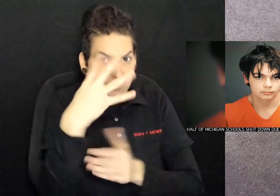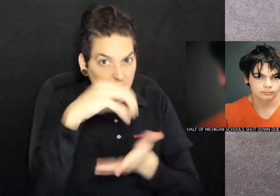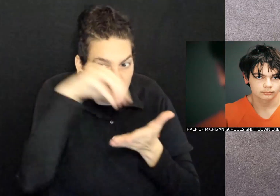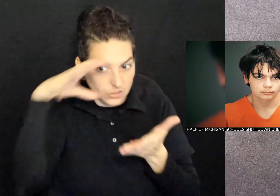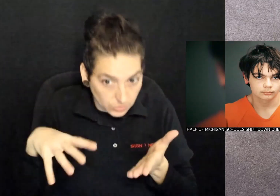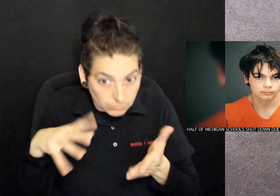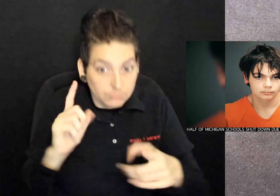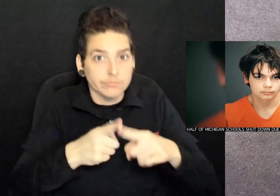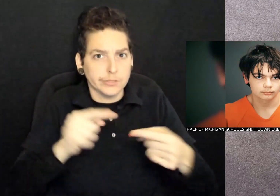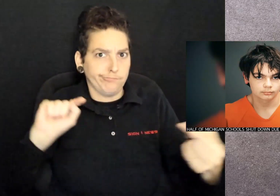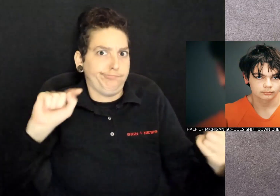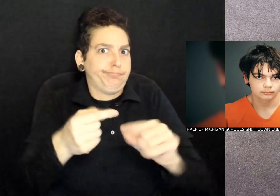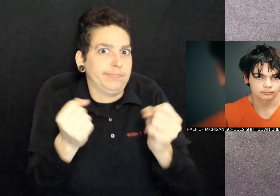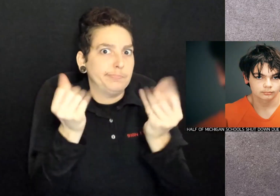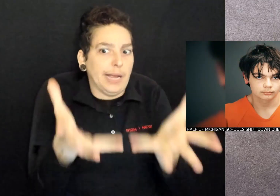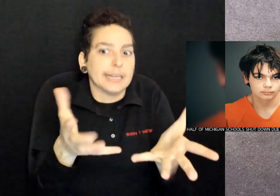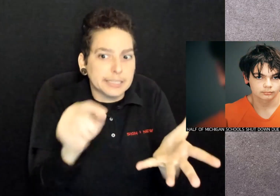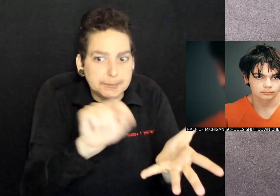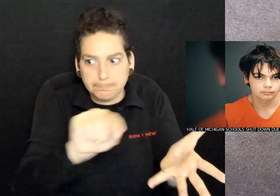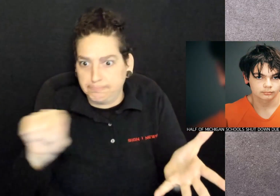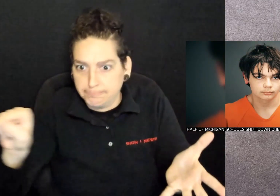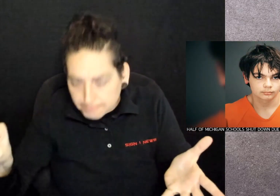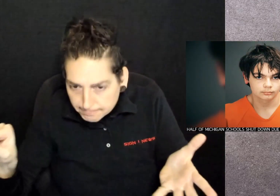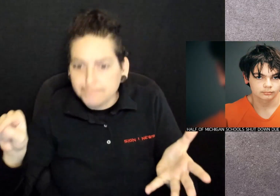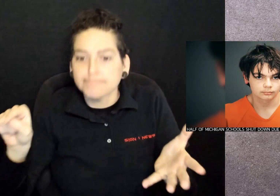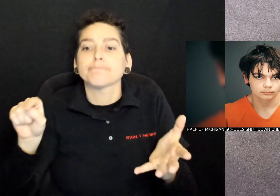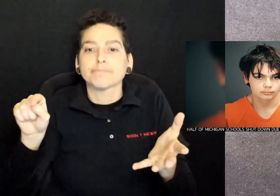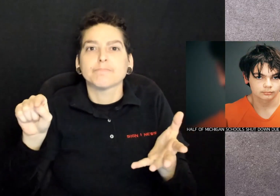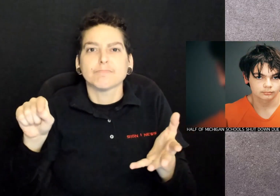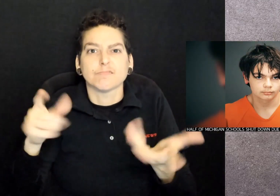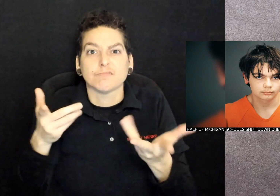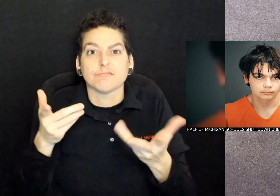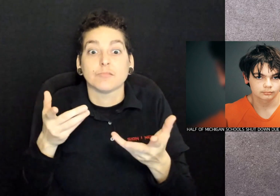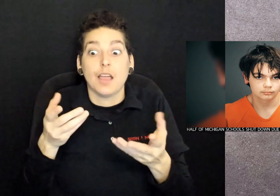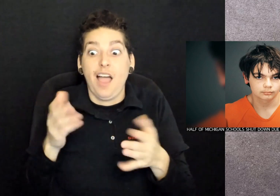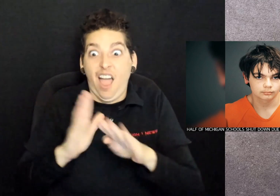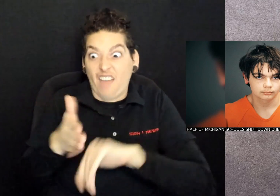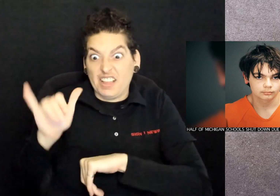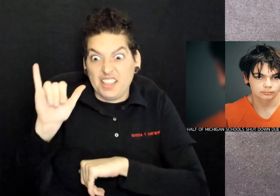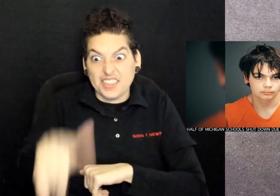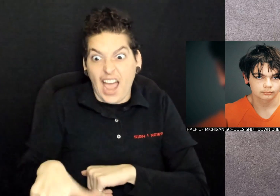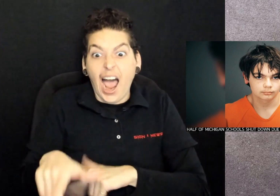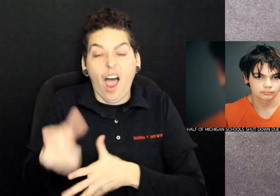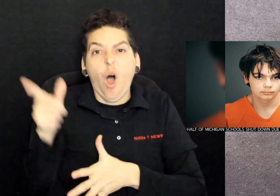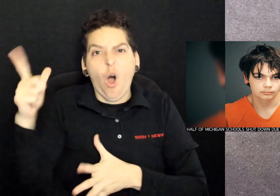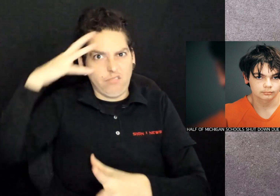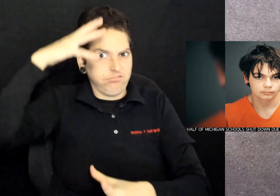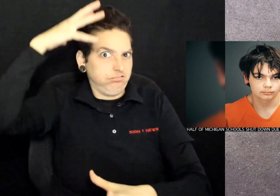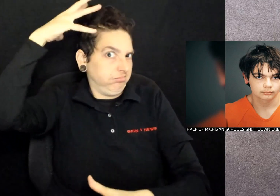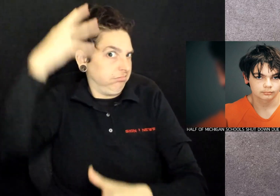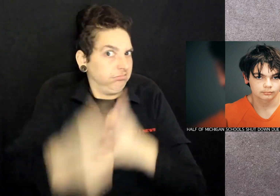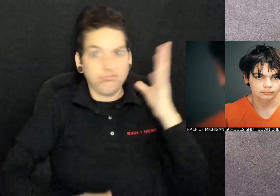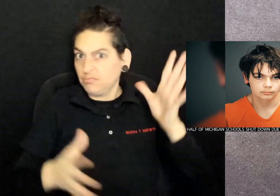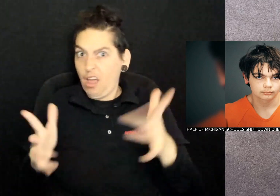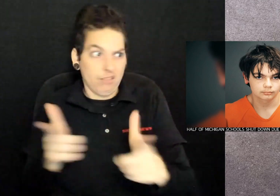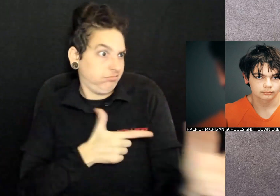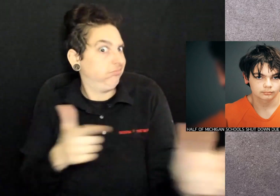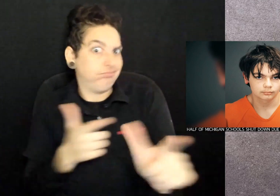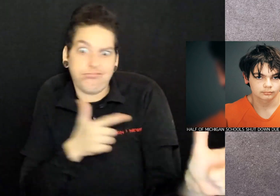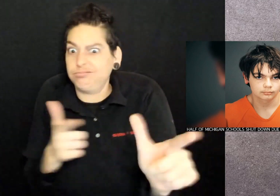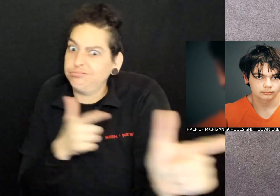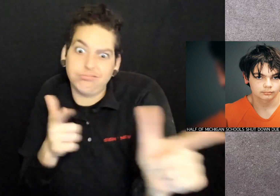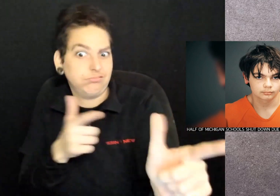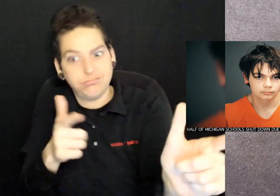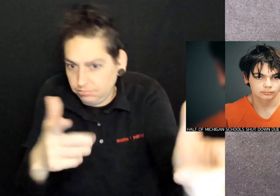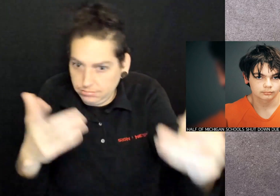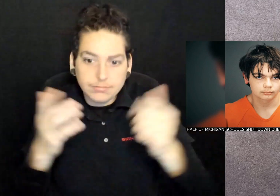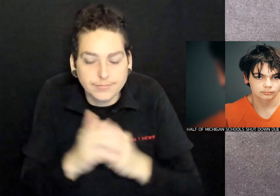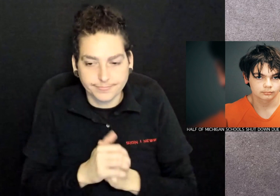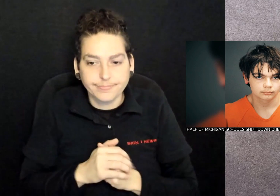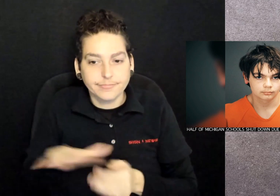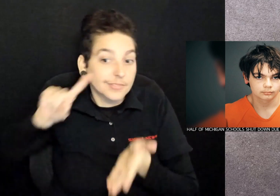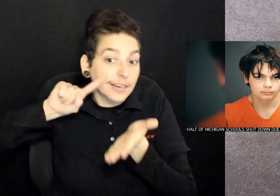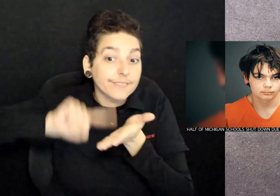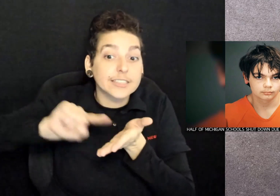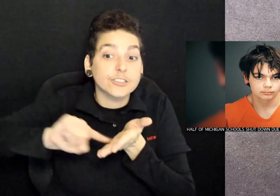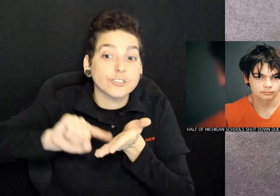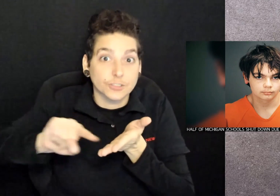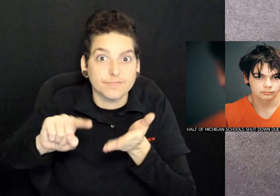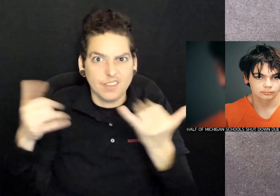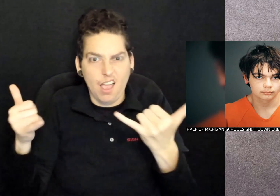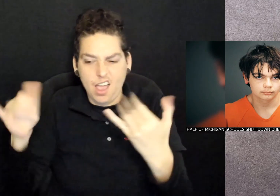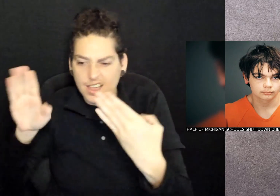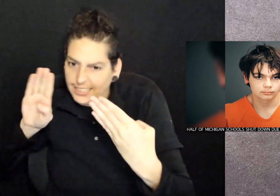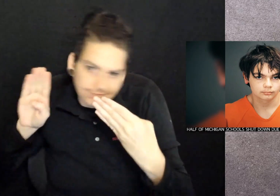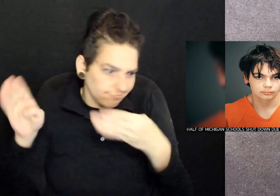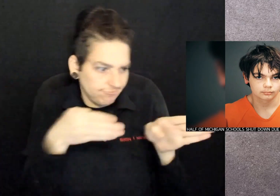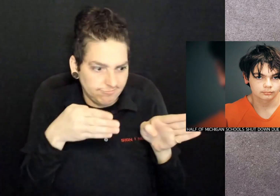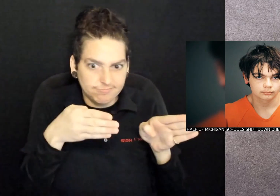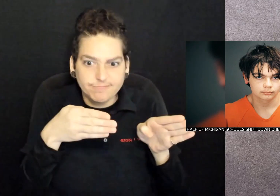four students and injured dozens more after going on a shooting rampage the investigation